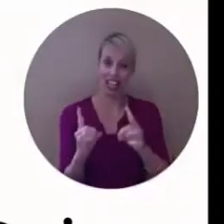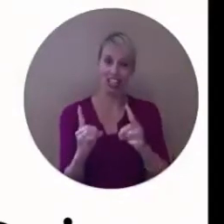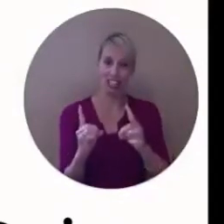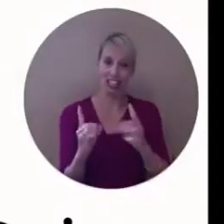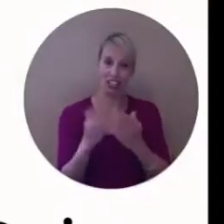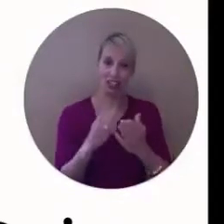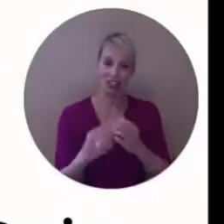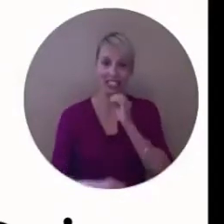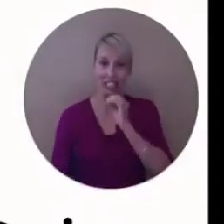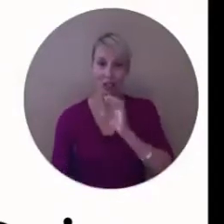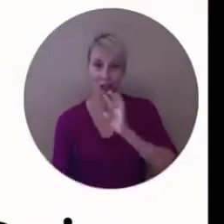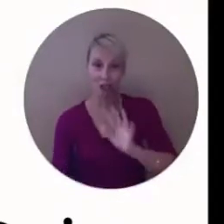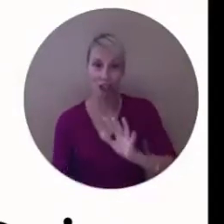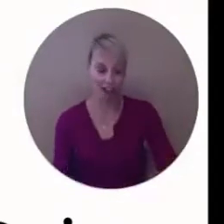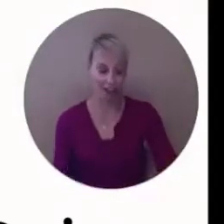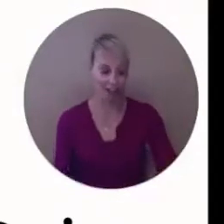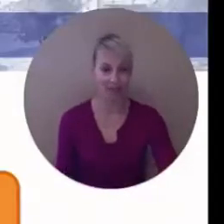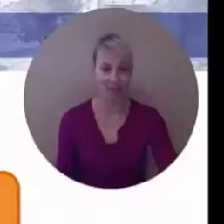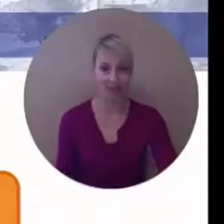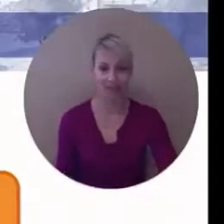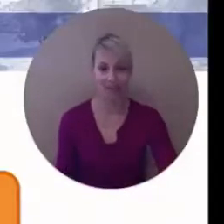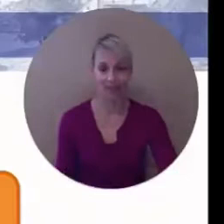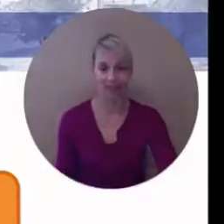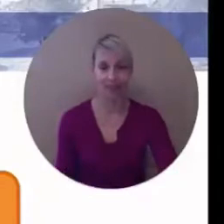and education services, birth to five years of age.